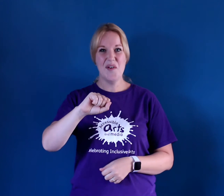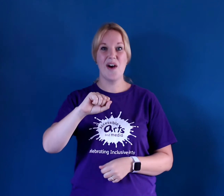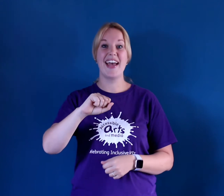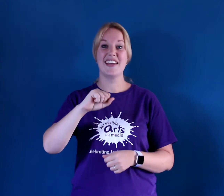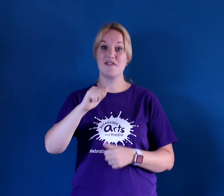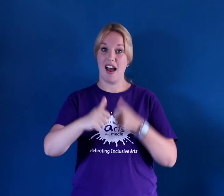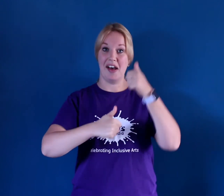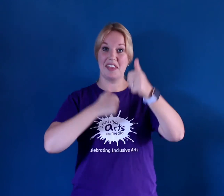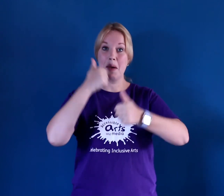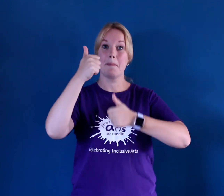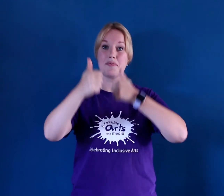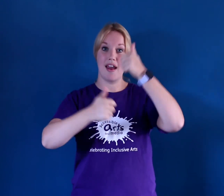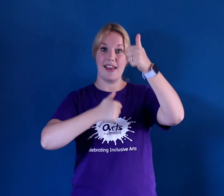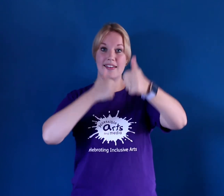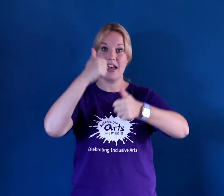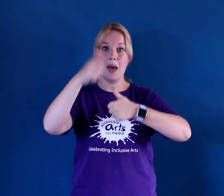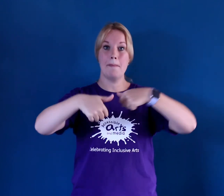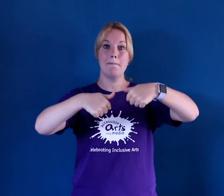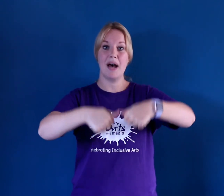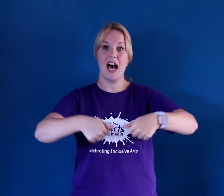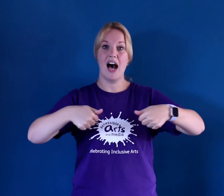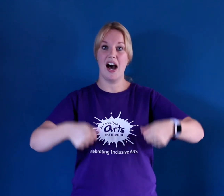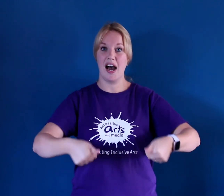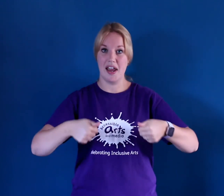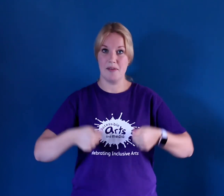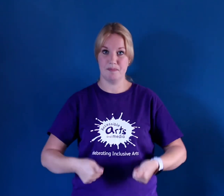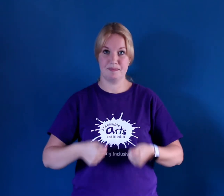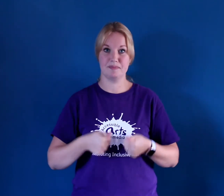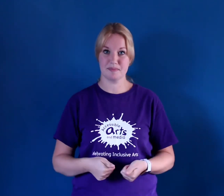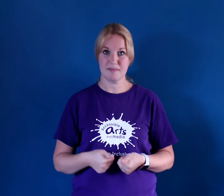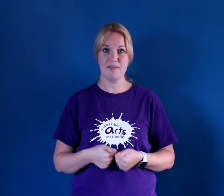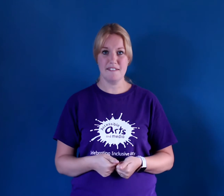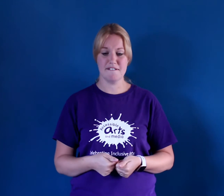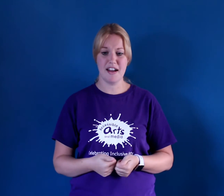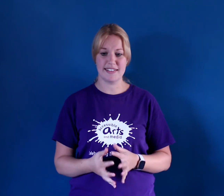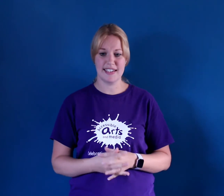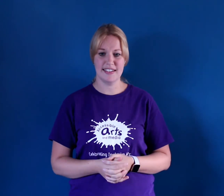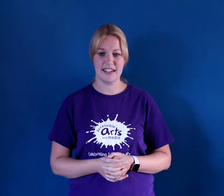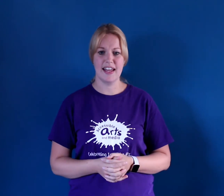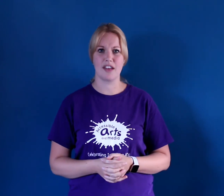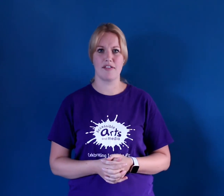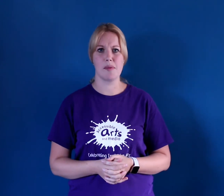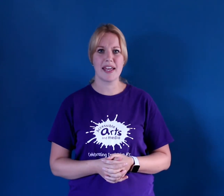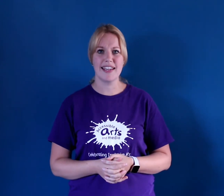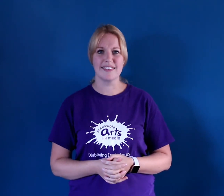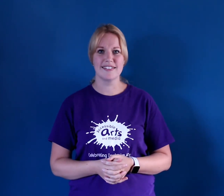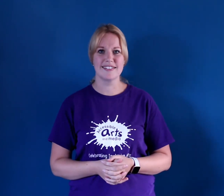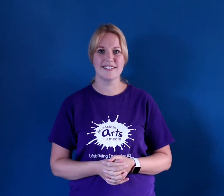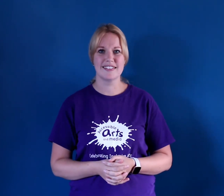When you’d rather praise a pie. Fantastic. Let’s go from the beginning.